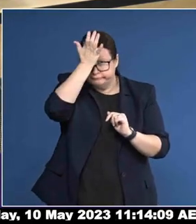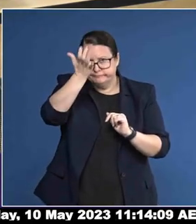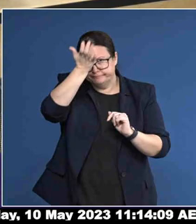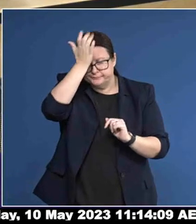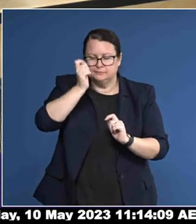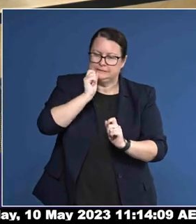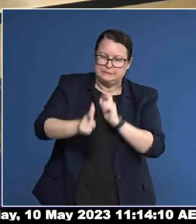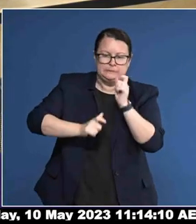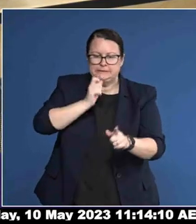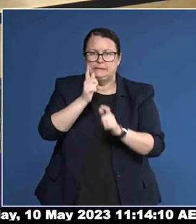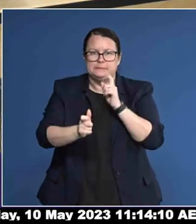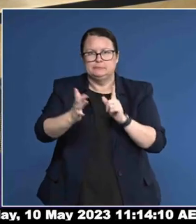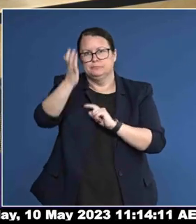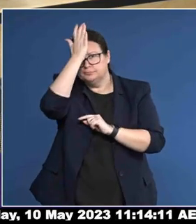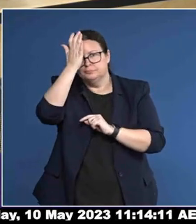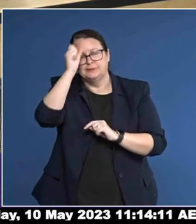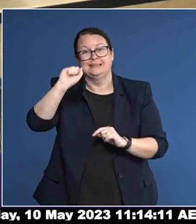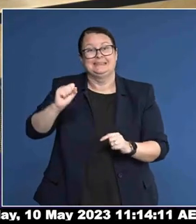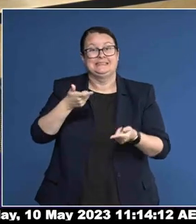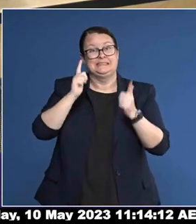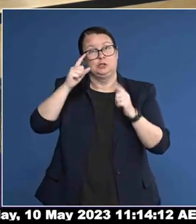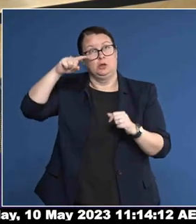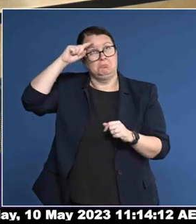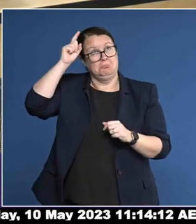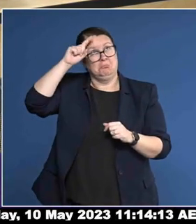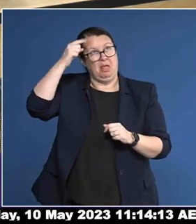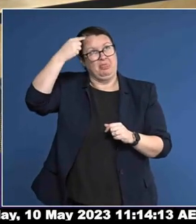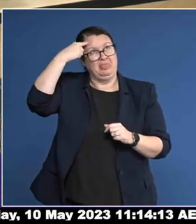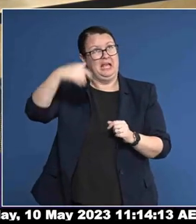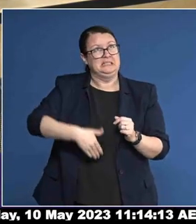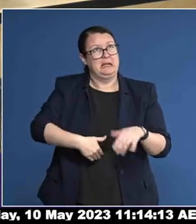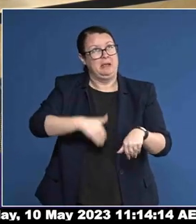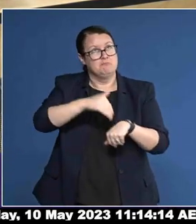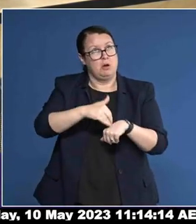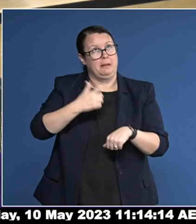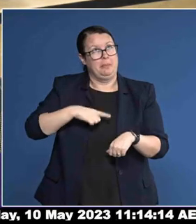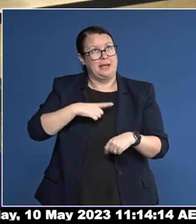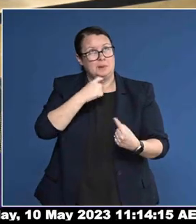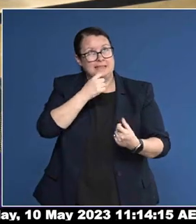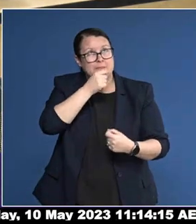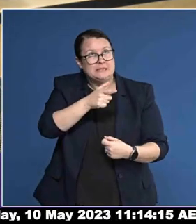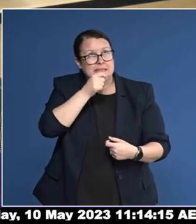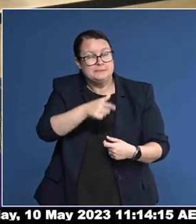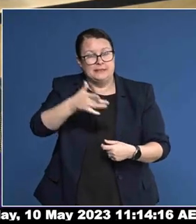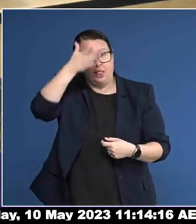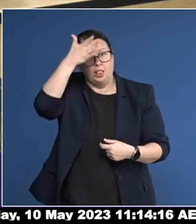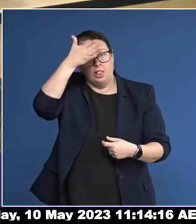his teacher hypothesising that he had potential stomach issues and suggesting the young person needed a medical review; correct?